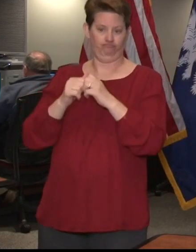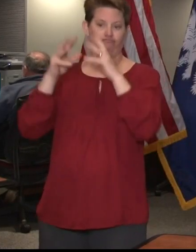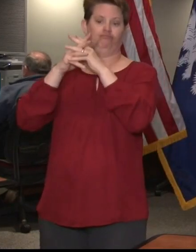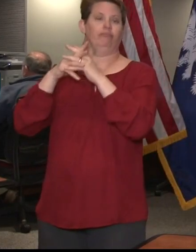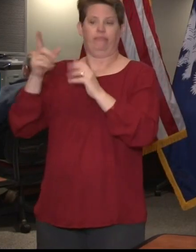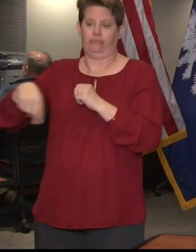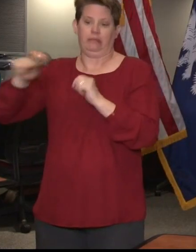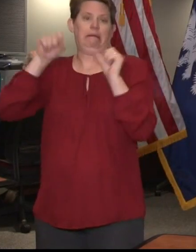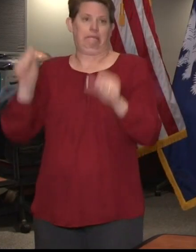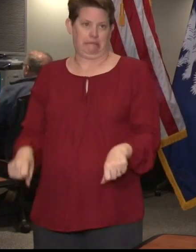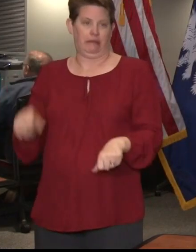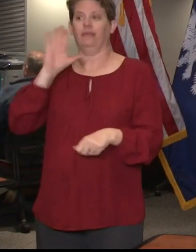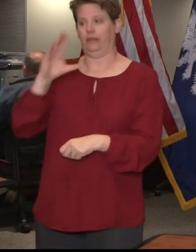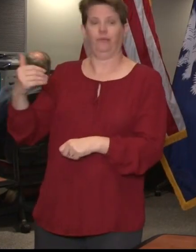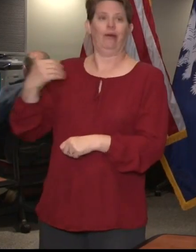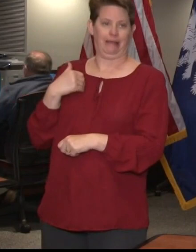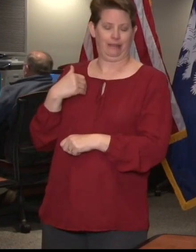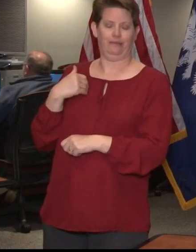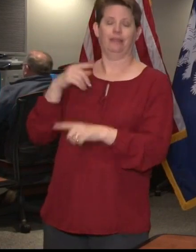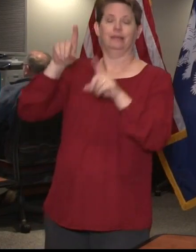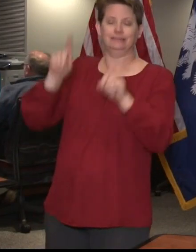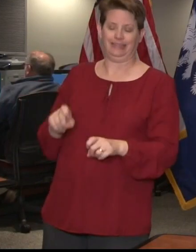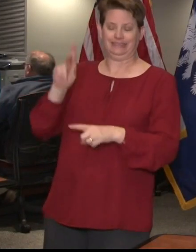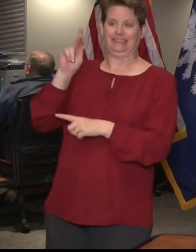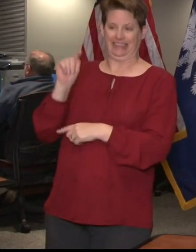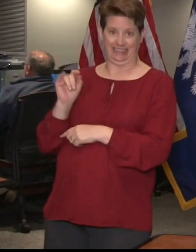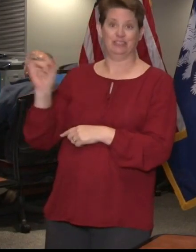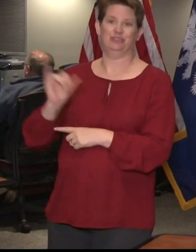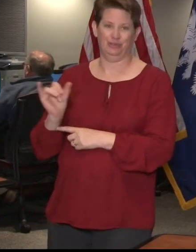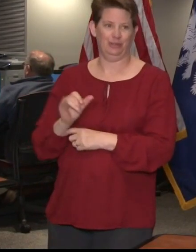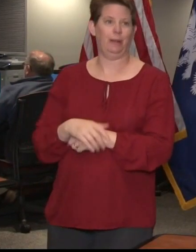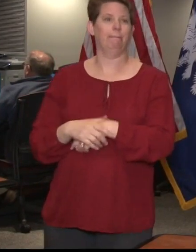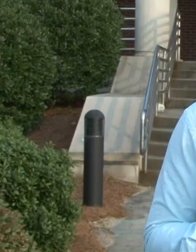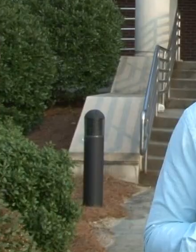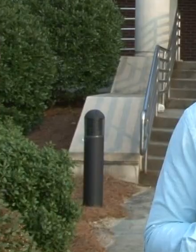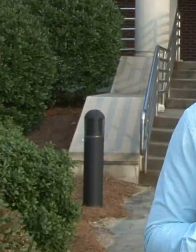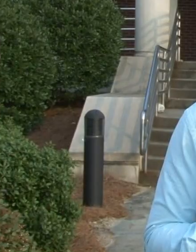IN TIME4@ AND AGAIN WE'VE TESTE 31. AND WE HAVE IN TIME4@ AND AGAIN WE'VE TESTE 31. AND WE HAVE ADDITIONAL IN TIME4@ AND AGAIN WE'VE TESTE 31. AND WE HAVE ADDITIONAL LABS 31. AND WE HAVE ADDITIONAL LABS 31. AND WE HAVE ADDITIONAL LABS COMING 31. AND WE HAVE ADDITIONAL LABS COMING ONLINE 31. AND WE HAVE ADDITIONAL LABS COMING ONLINE FOR4@ 31. AND WE HAVE ADDITIONAL LABS COMING ONLINE FOR4@ TESTING 31. AND WE HAVE ADDITIONAL LABS COMING ONLINE FOR4@ TESTING AS AND WE HAVE ADDITIONAL LABS COMING ONLINE FOR4@ TESTING AS AND WE HAVE ADDITIONAL LABS COMING ONLINE FOR4@ TESTING AS WELL AND WE HAVE ADDITIONAL LABS COMING ONLINE FOR4@ TESTING AS WELL AND AND WE HAVE ADDITIONAL LABS COMING ONLINE FOR4@ TESTING AS WELL AND THEY AND WE HAVE ADDITIONAL LABS COMING ONLINE FOR4@ TESTING AS WELL AND THEY WILL